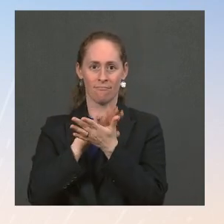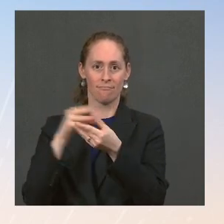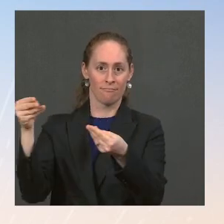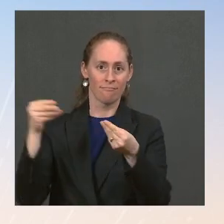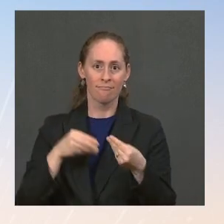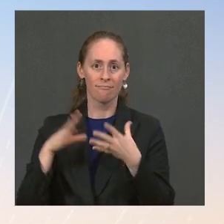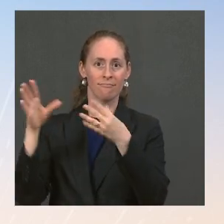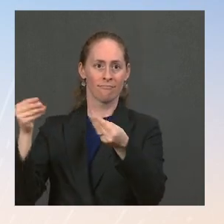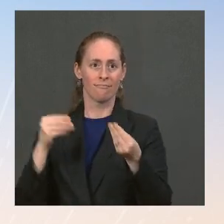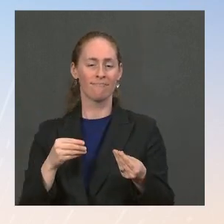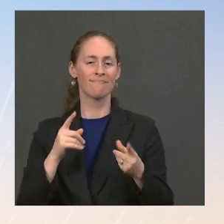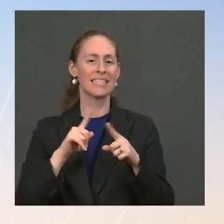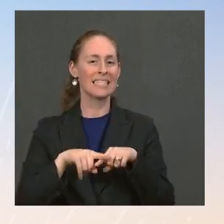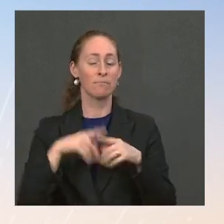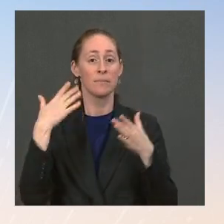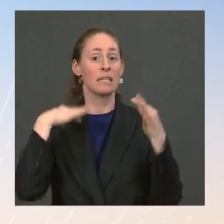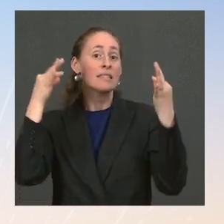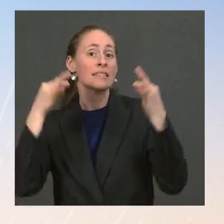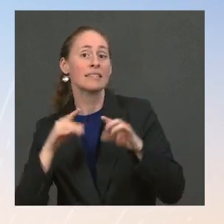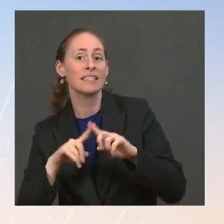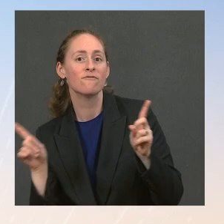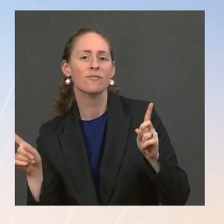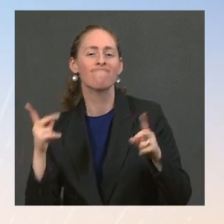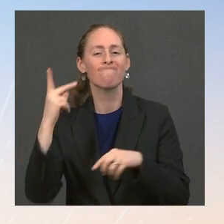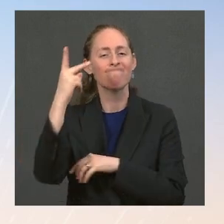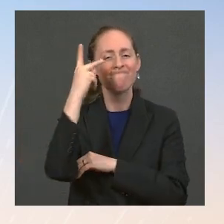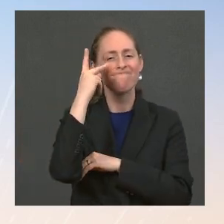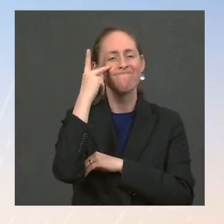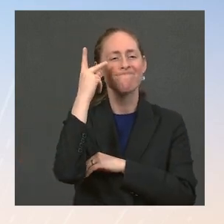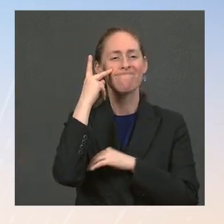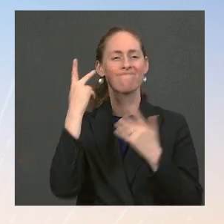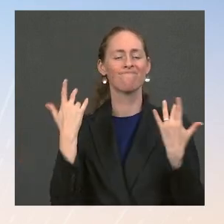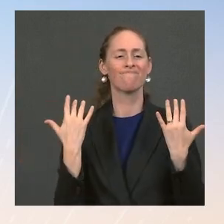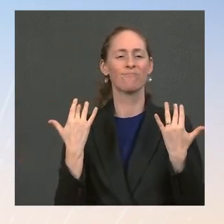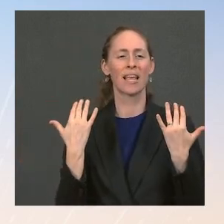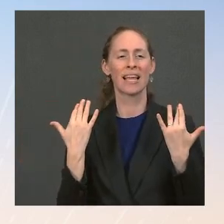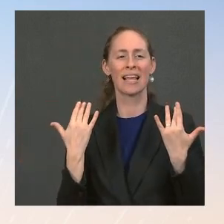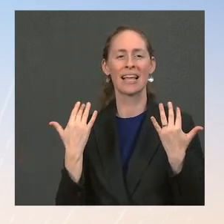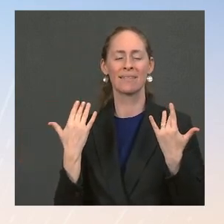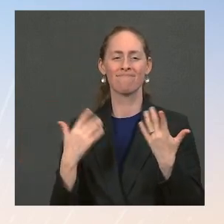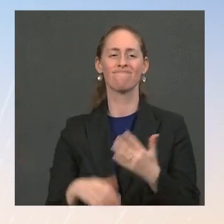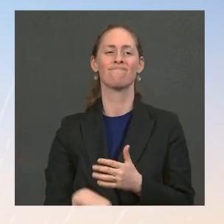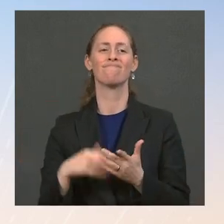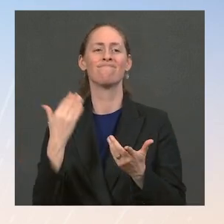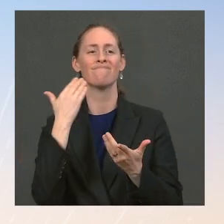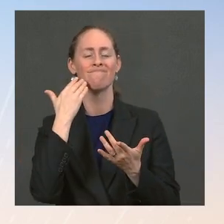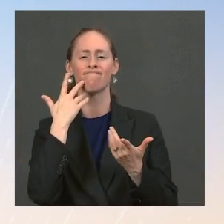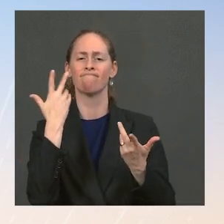that this is -- the use of executive privilege -- which I think you're asking this -- because people don't entirely always know exactly what that is --